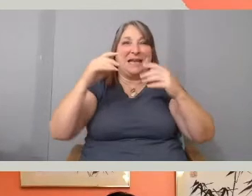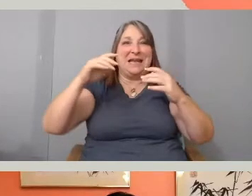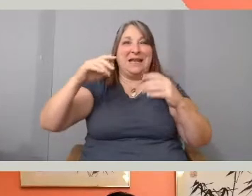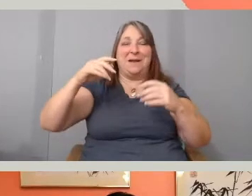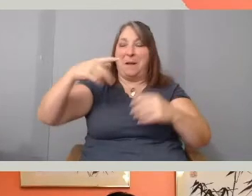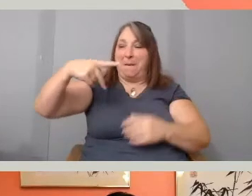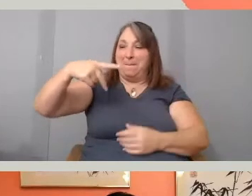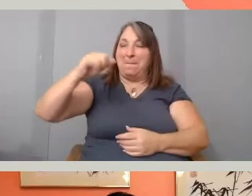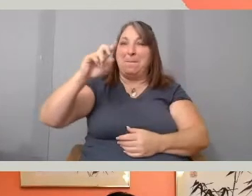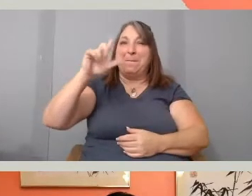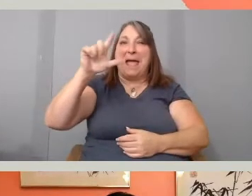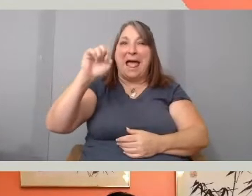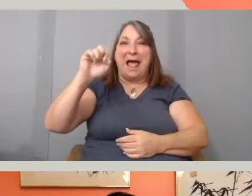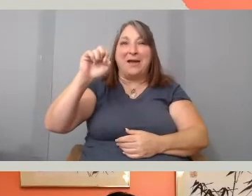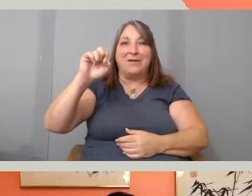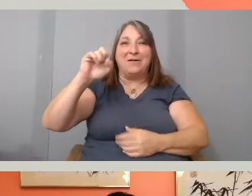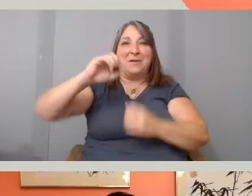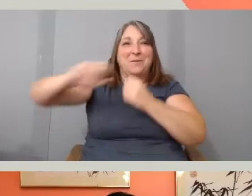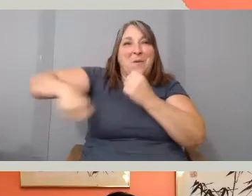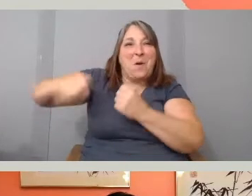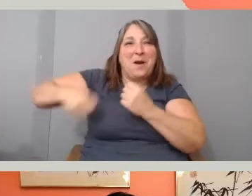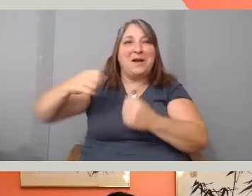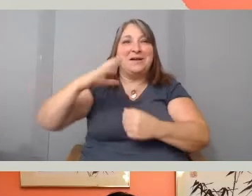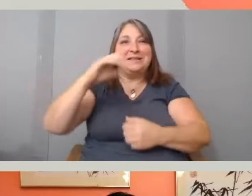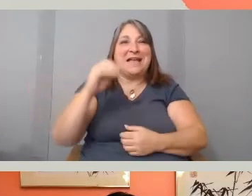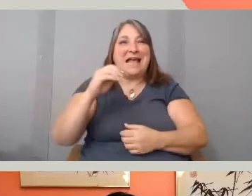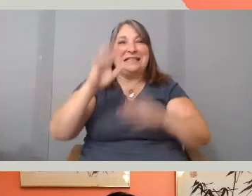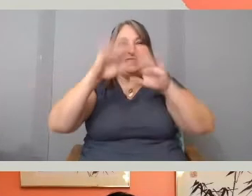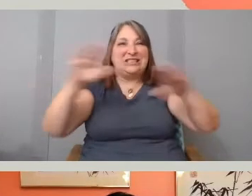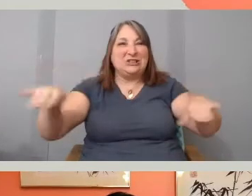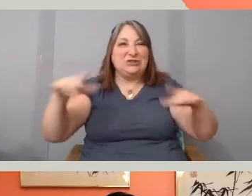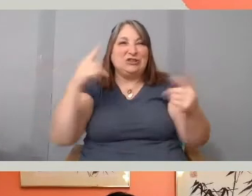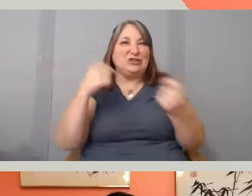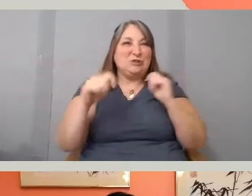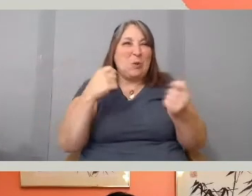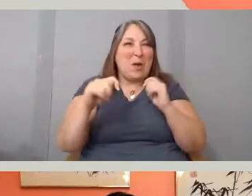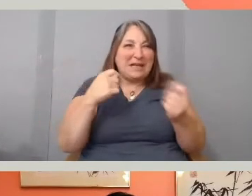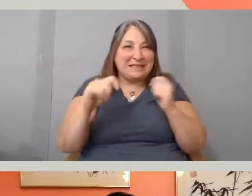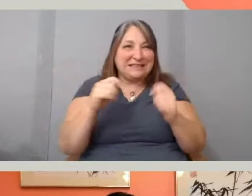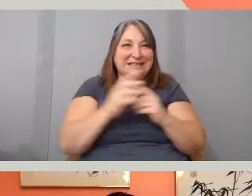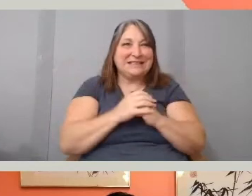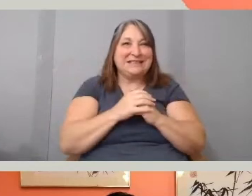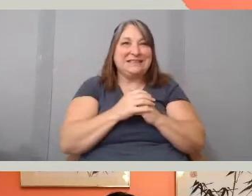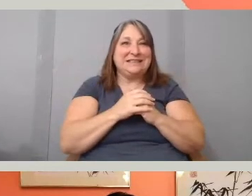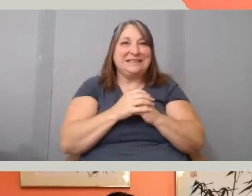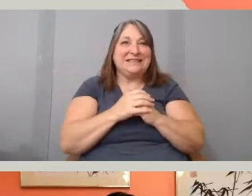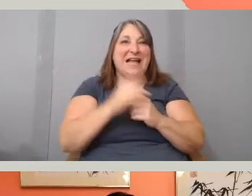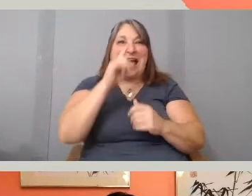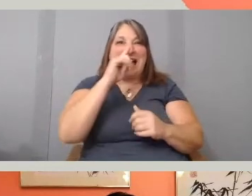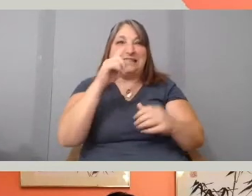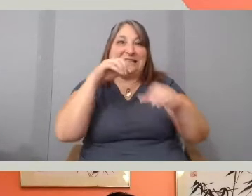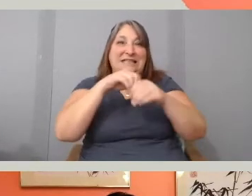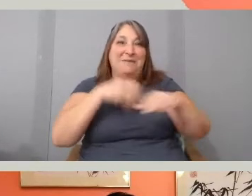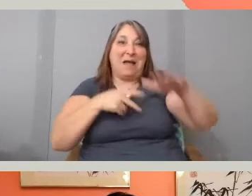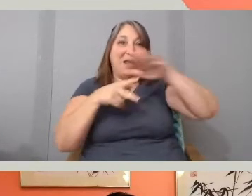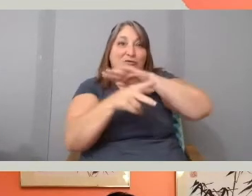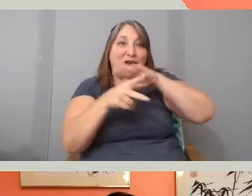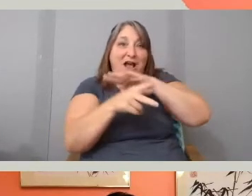Jiu Jitsu Gis and my children's toys. And it's actually my garage, it's now my office and I'm